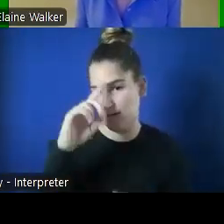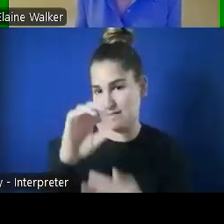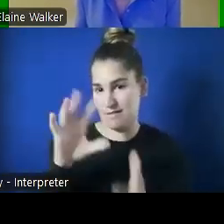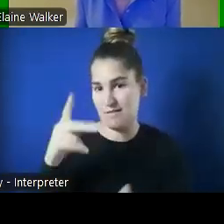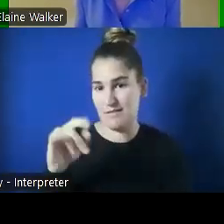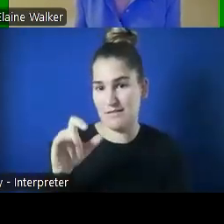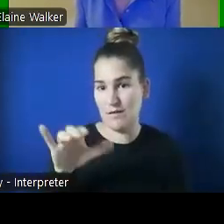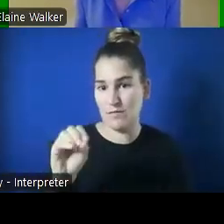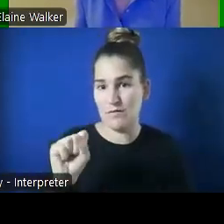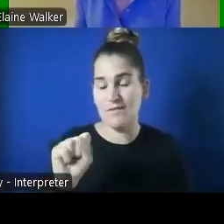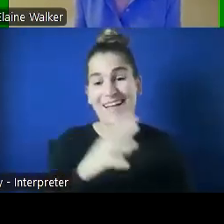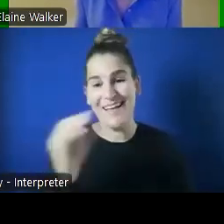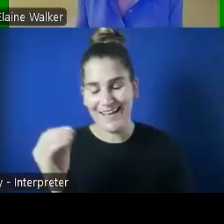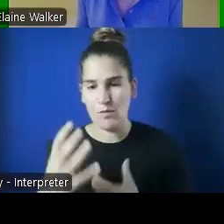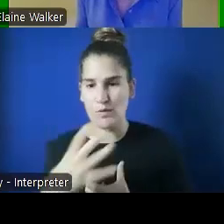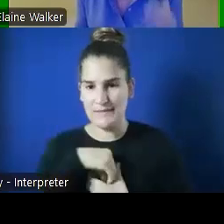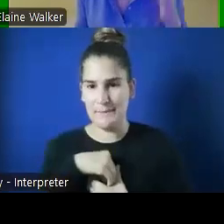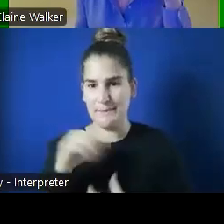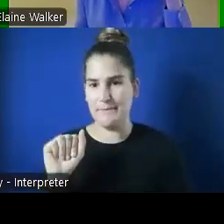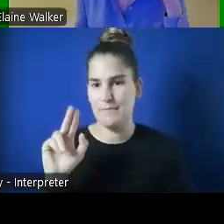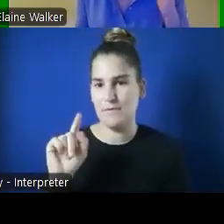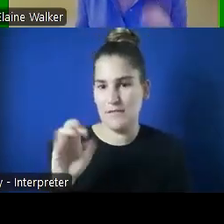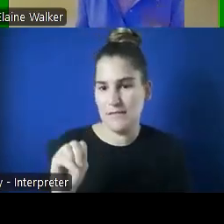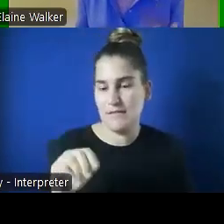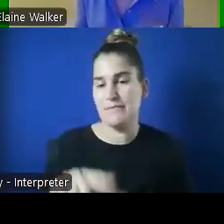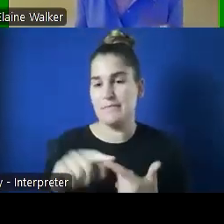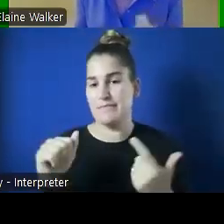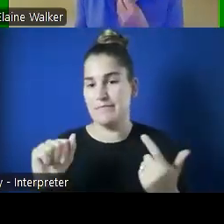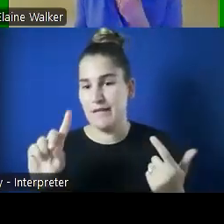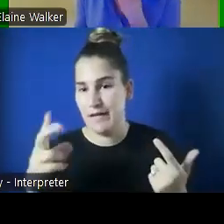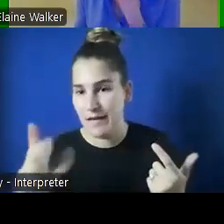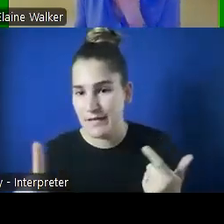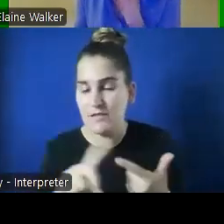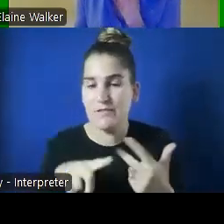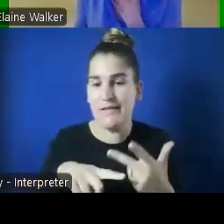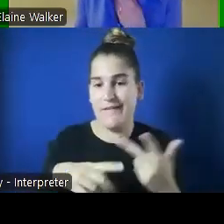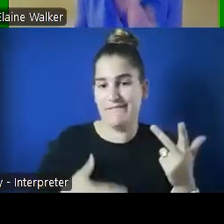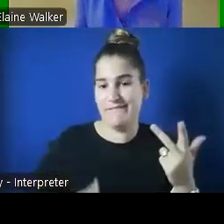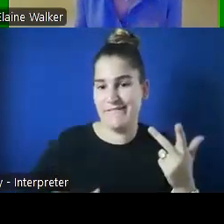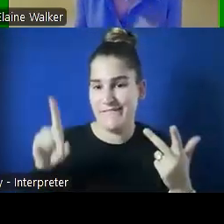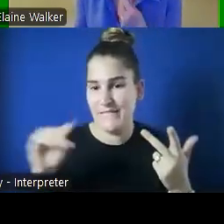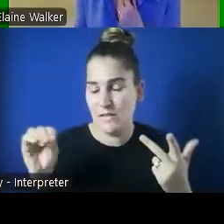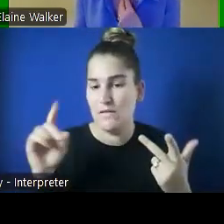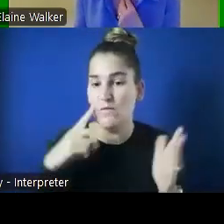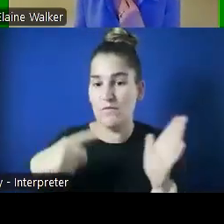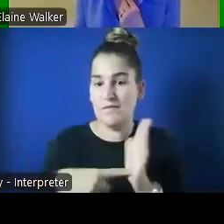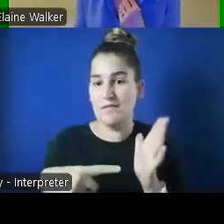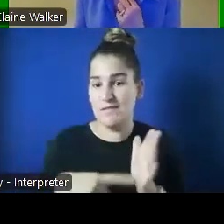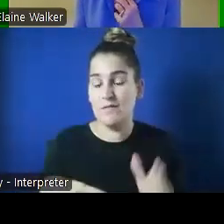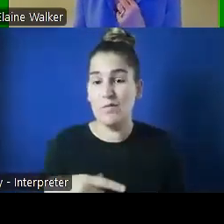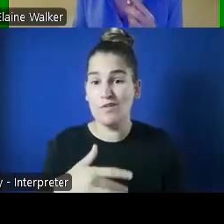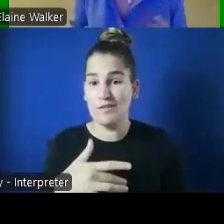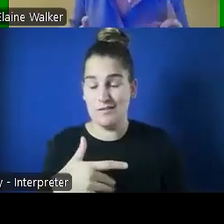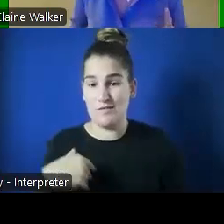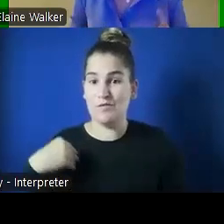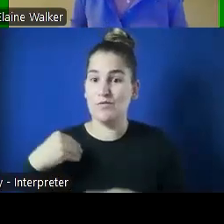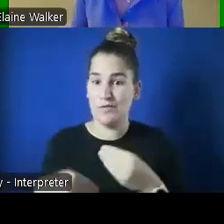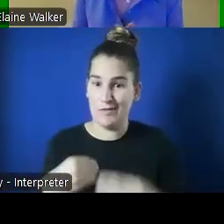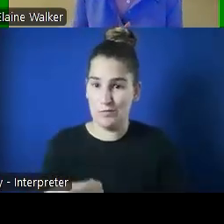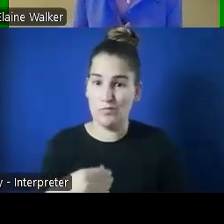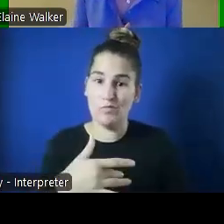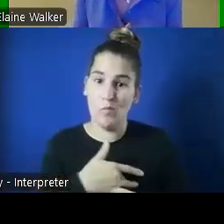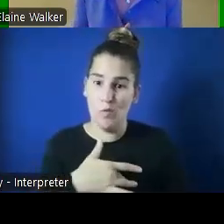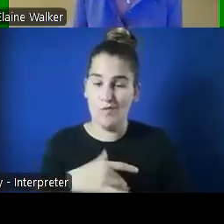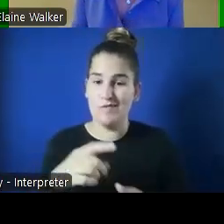including autism ADHD and some physical disorders like congenital heart defects interestingly enough